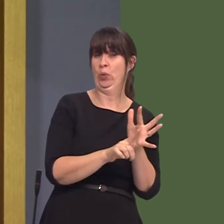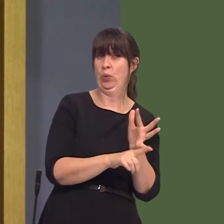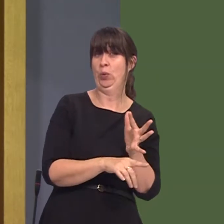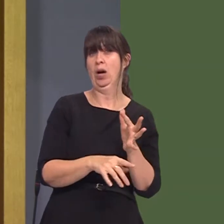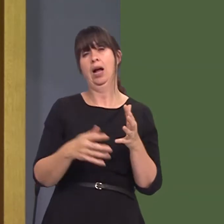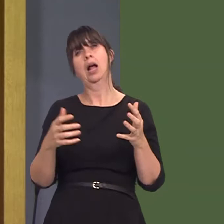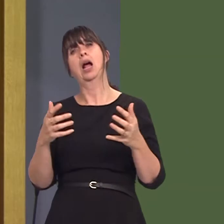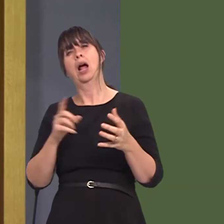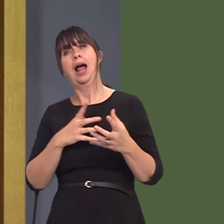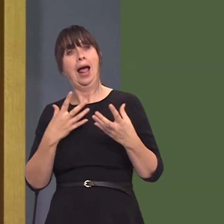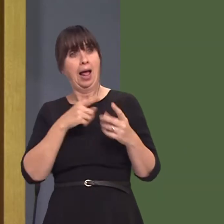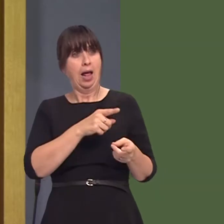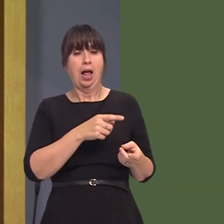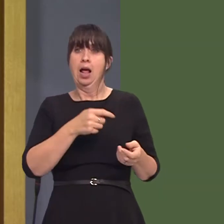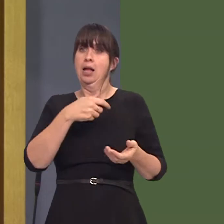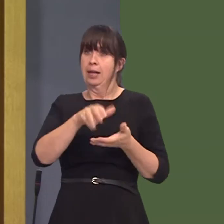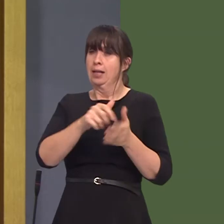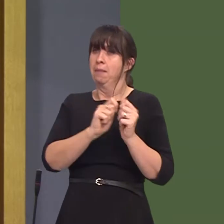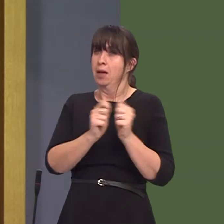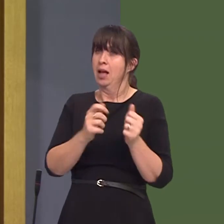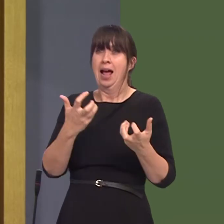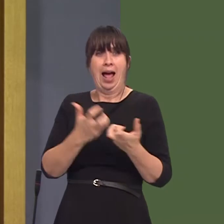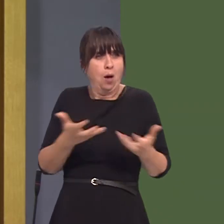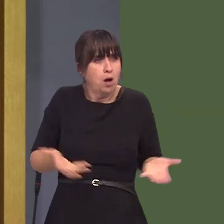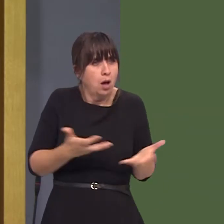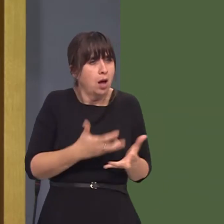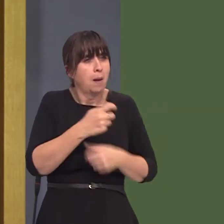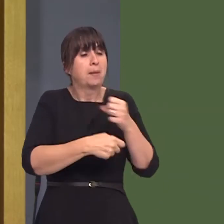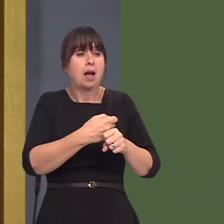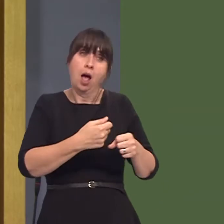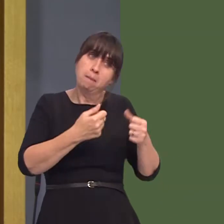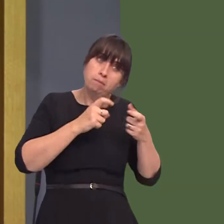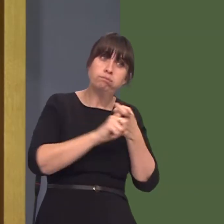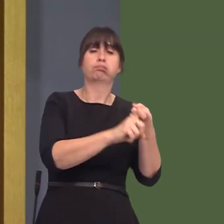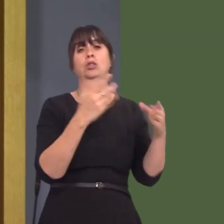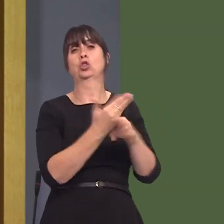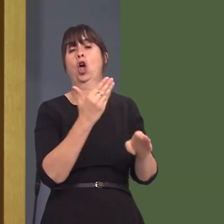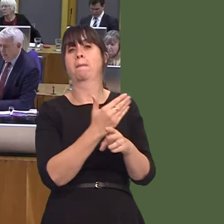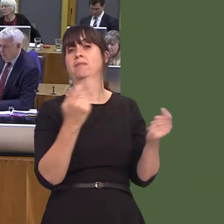into jobs, so that they feel empowered to live their everyday lives in a successful way.